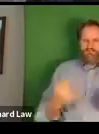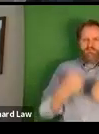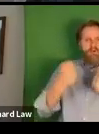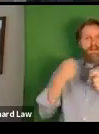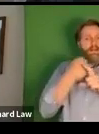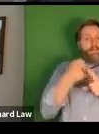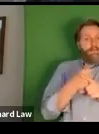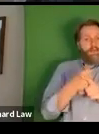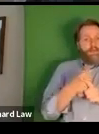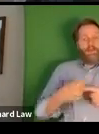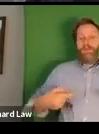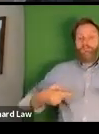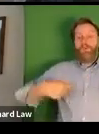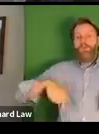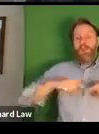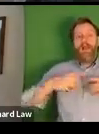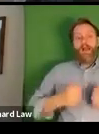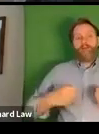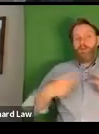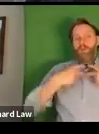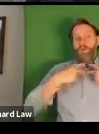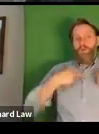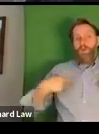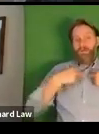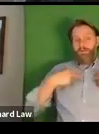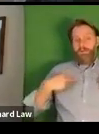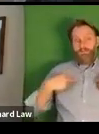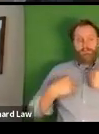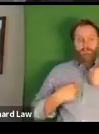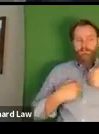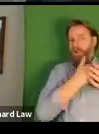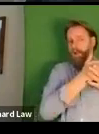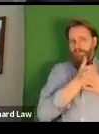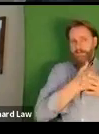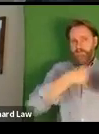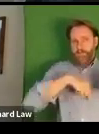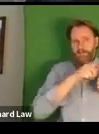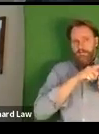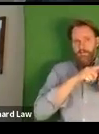and we are also looking to see whether or not we can take legal action around